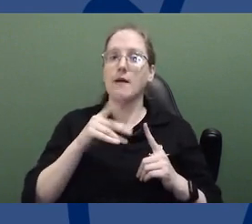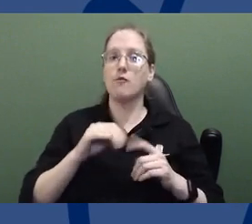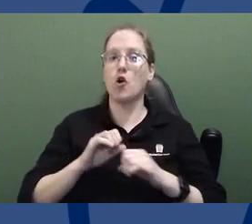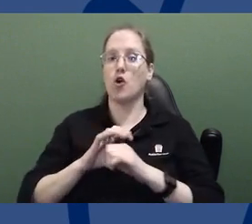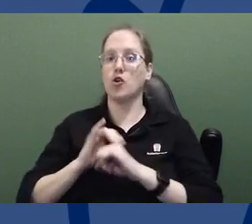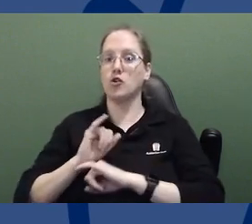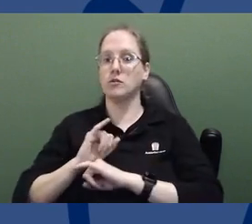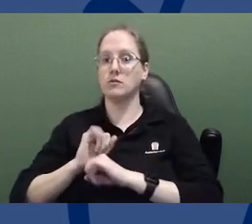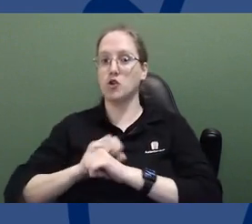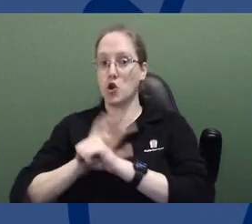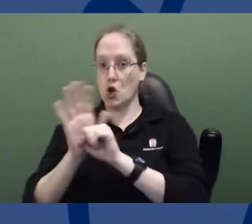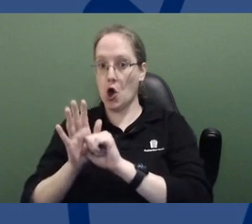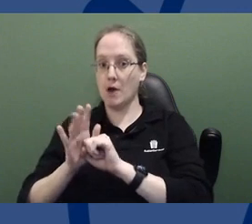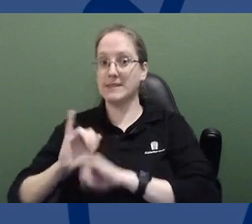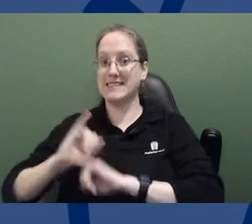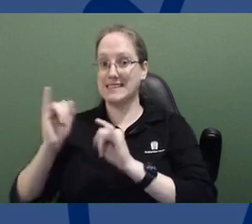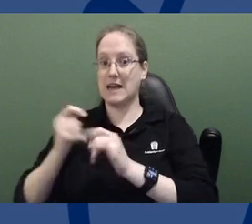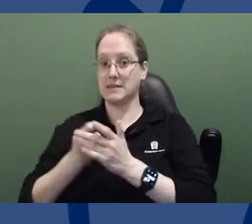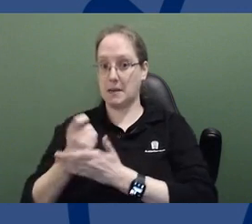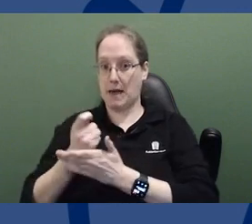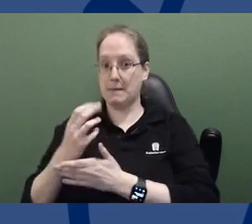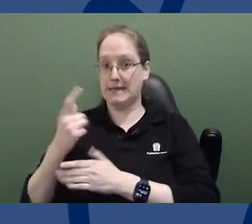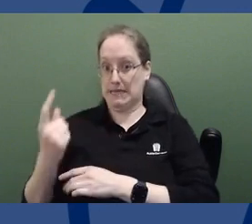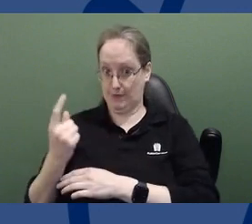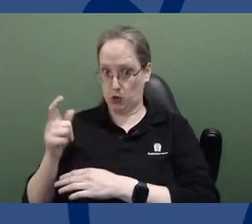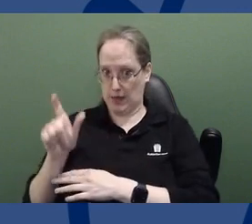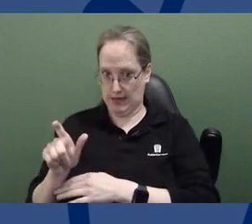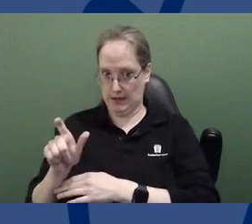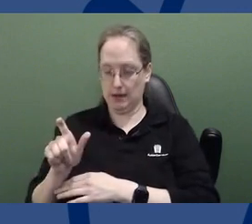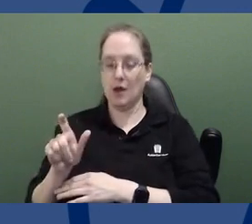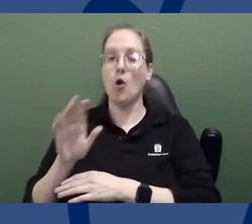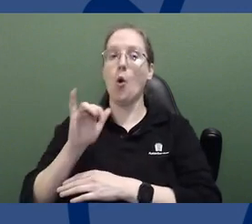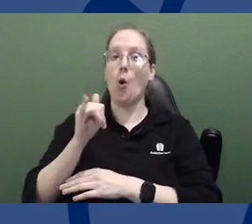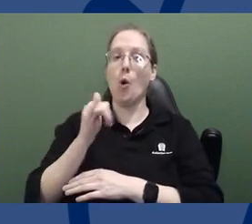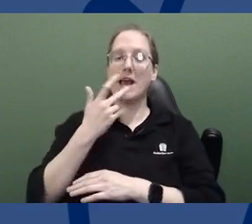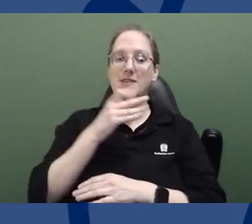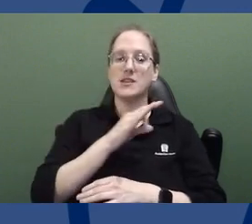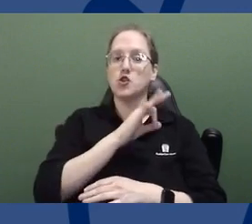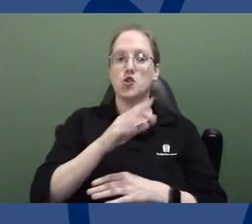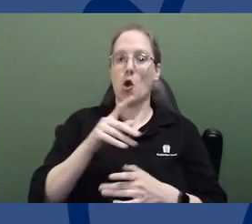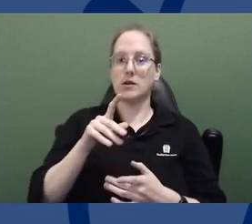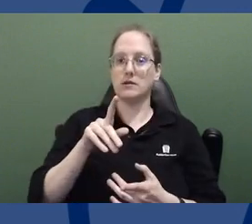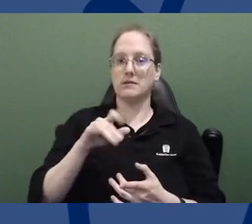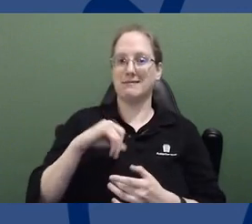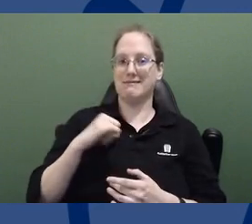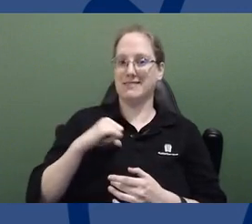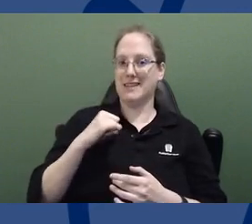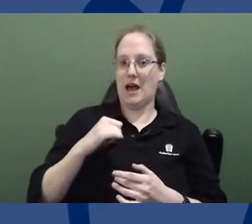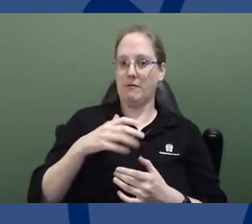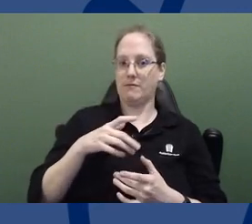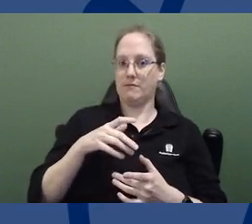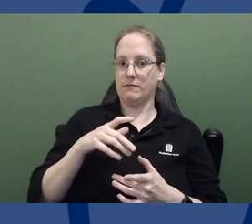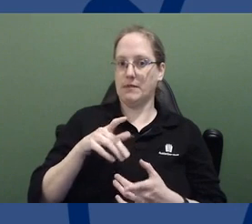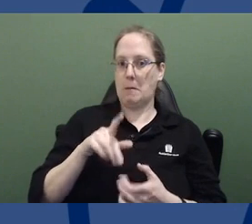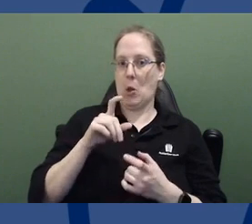as an individual, but if it's a non‑employing firm you probably can't apply on behalf of